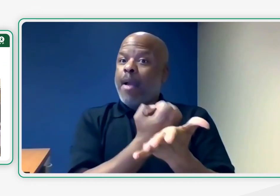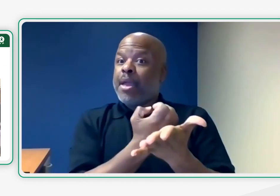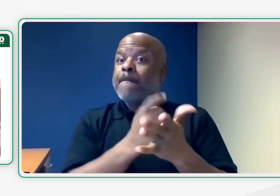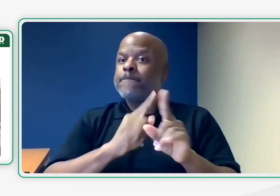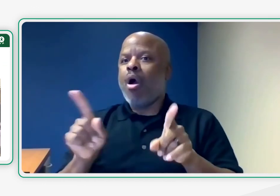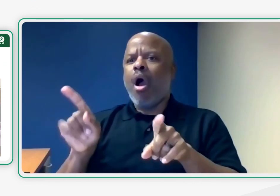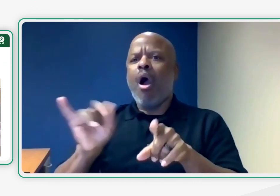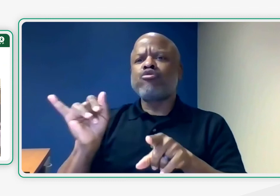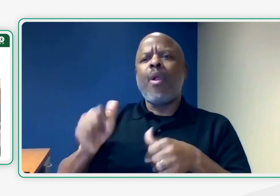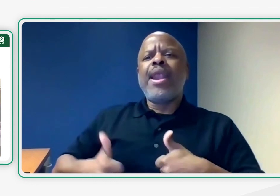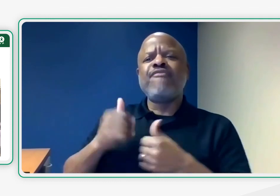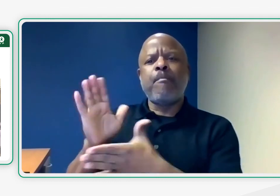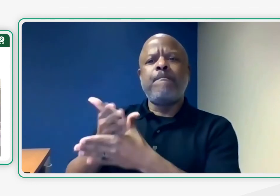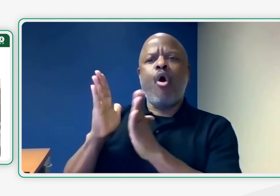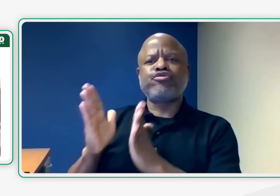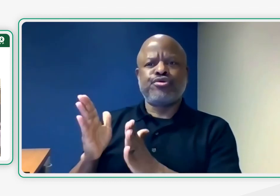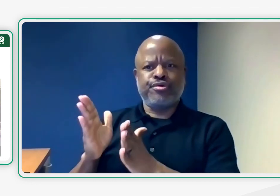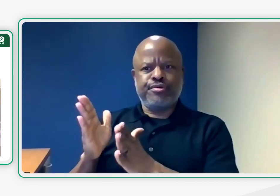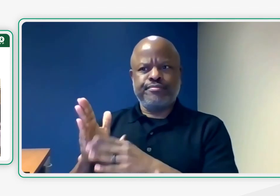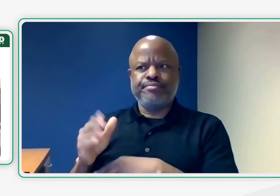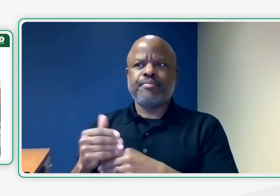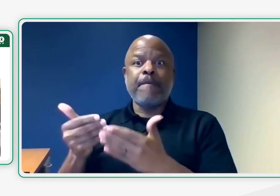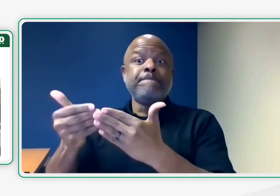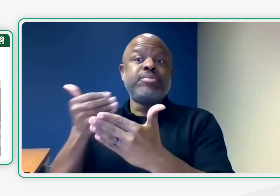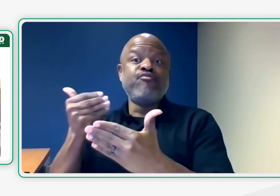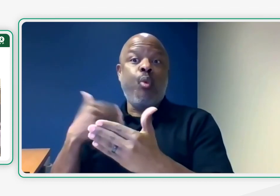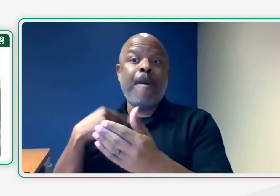One point again is how we make decisions – not only related to economics,